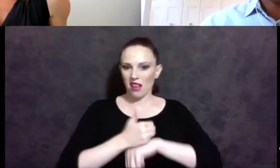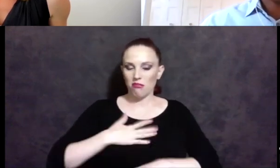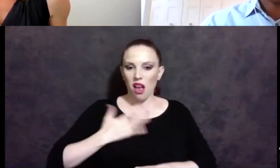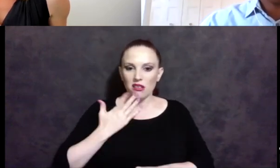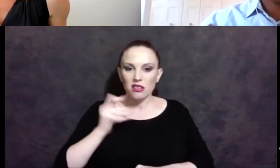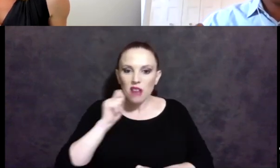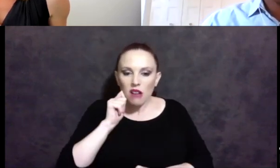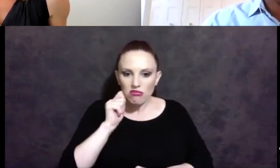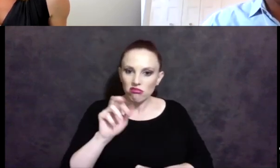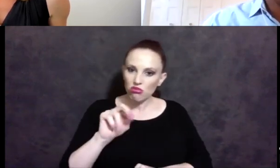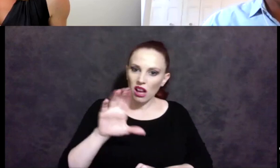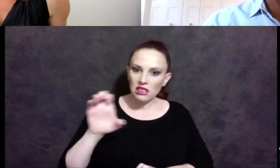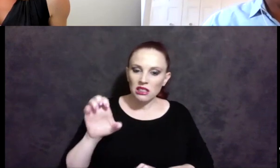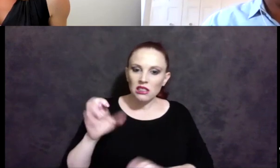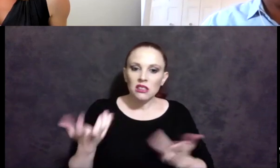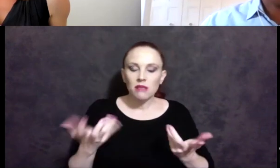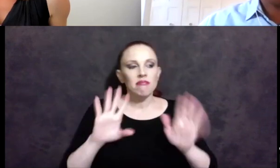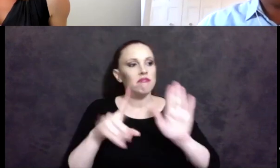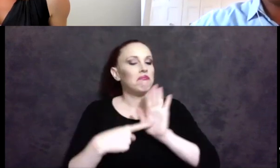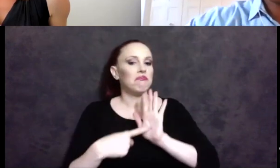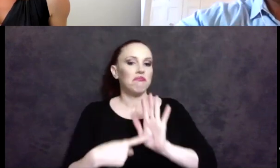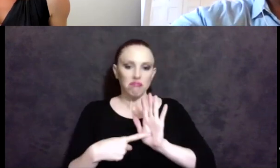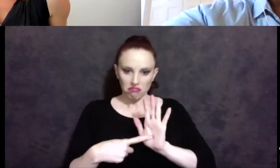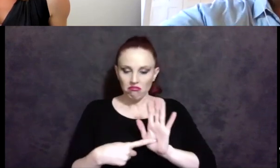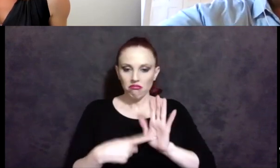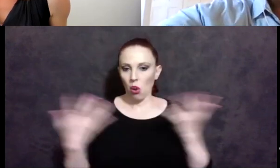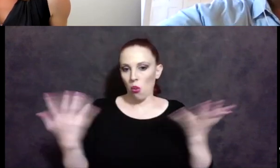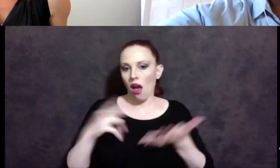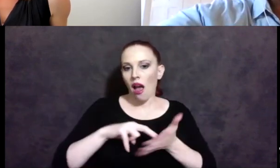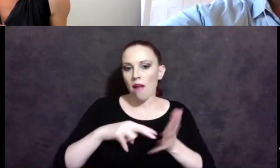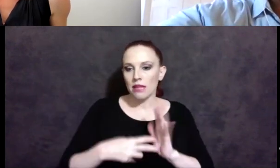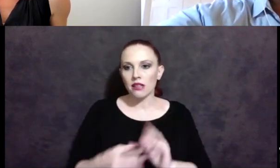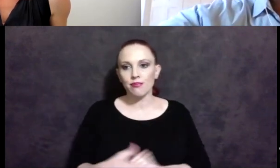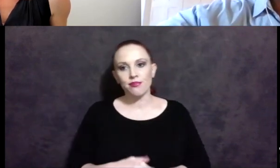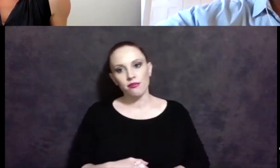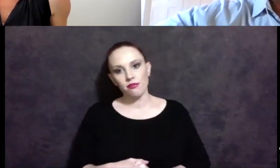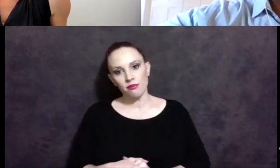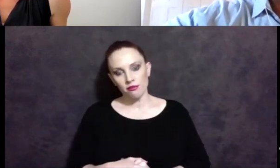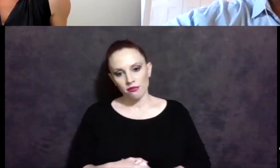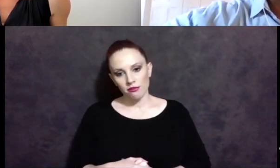Let me kind of give you an example of what I mean by that. There was I think Melinda